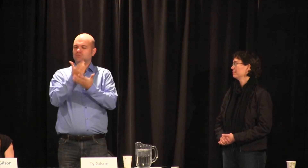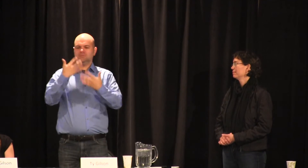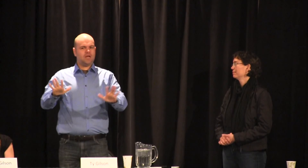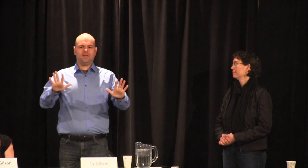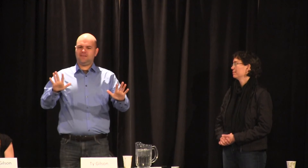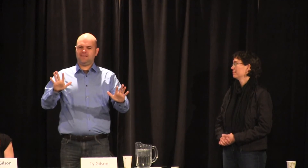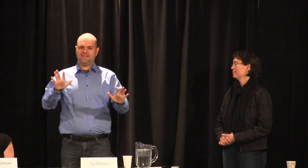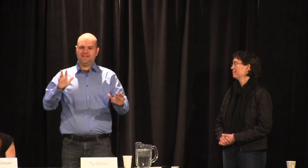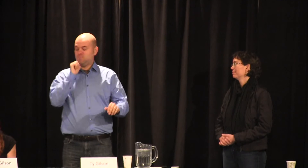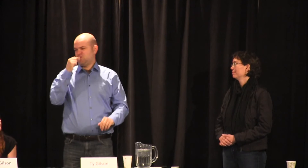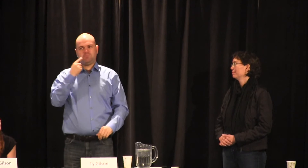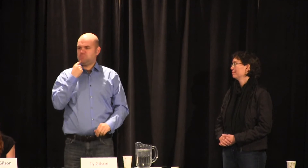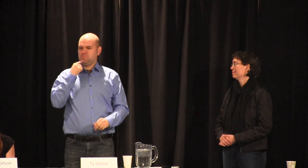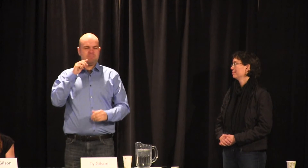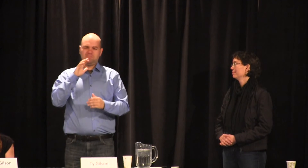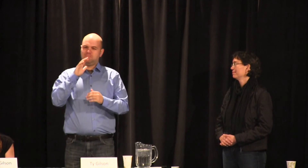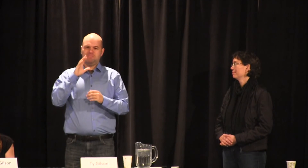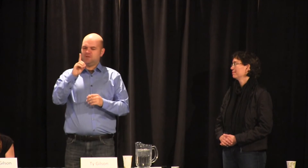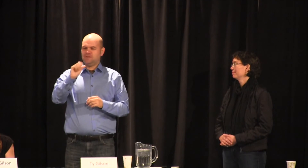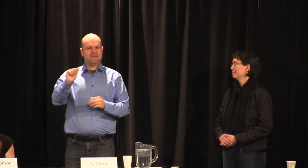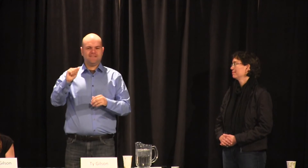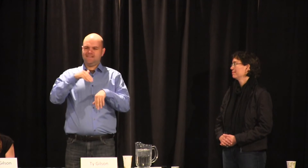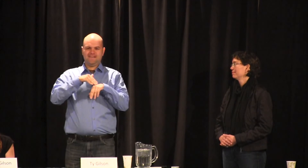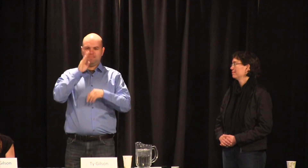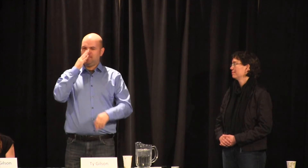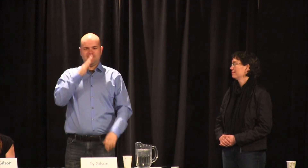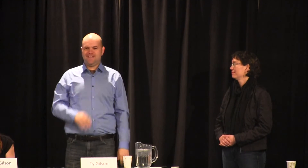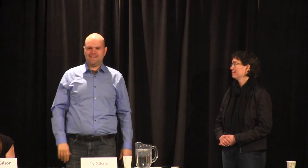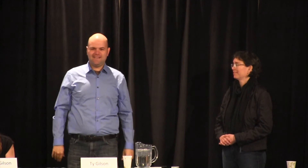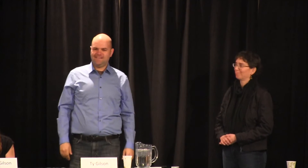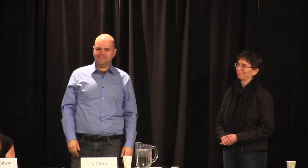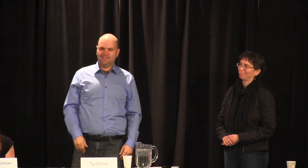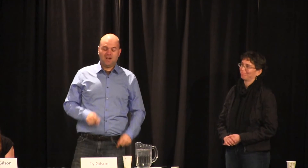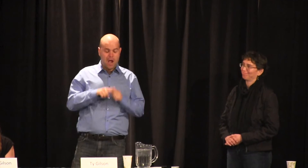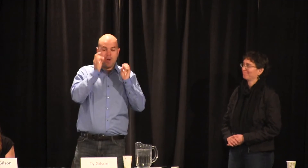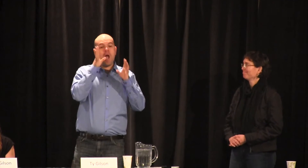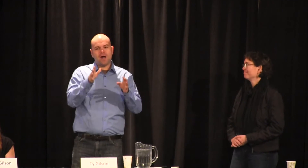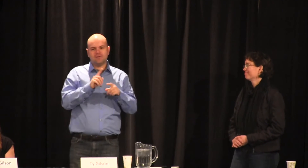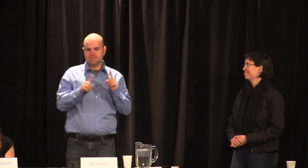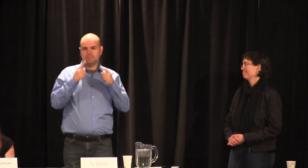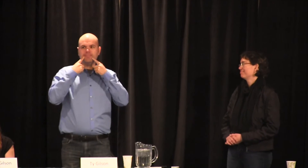So I was happy to graduate and be done there. You know, the disability services at Bemidji, not so great,